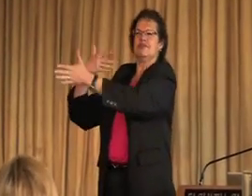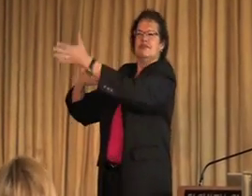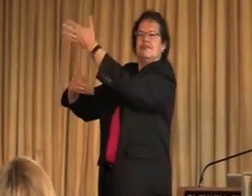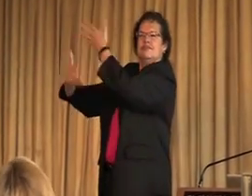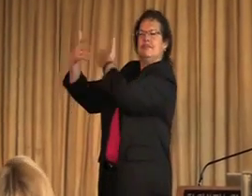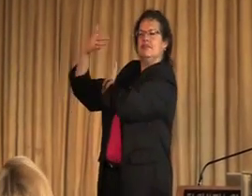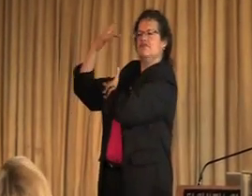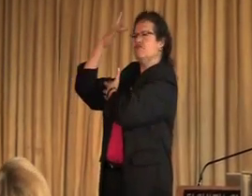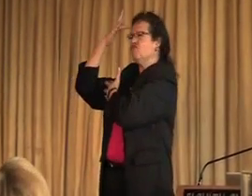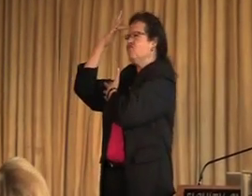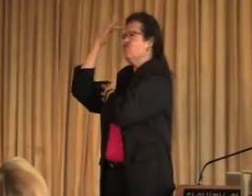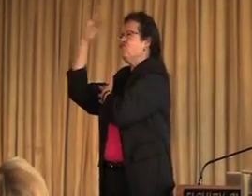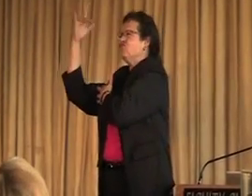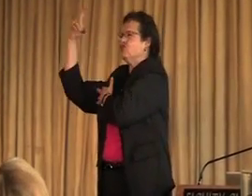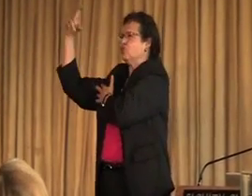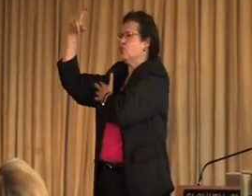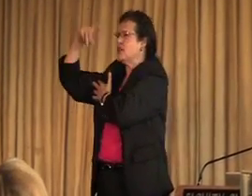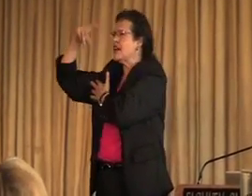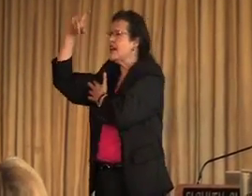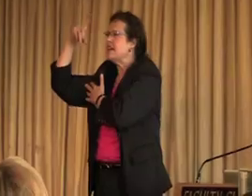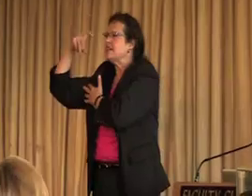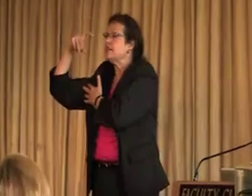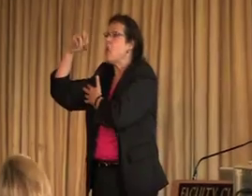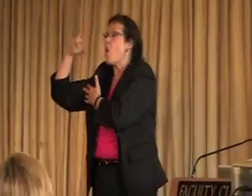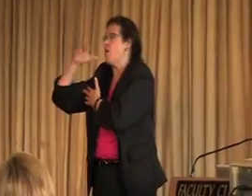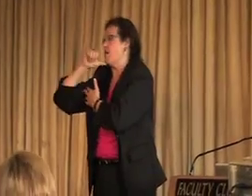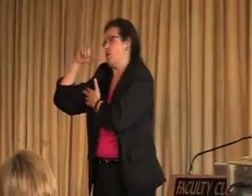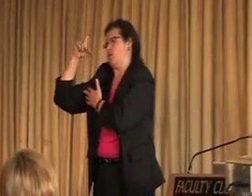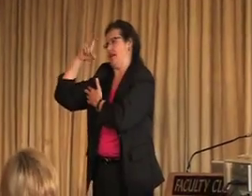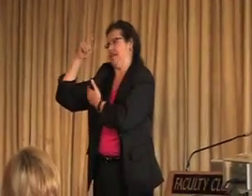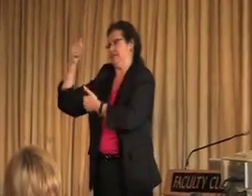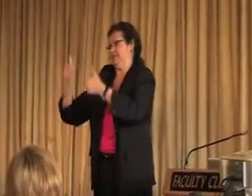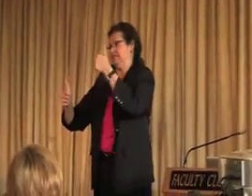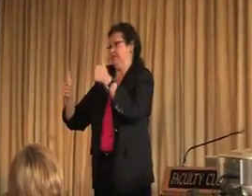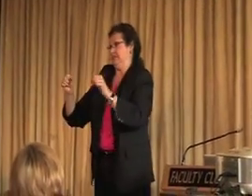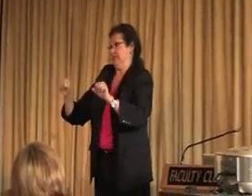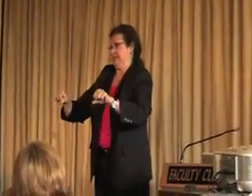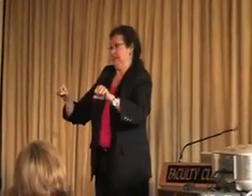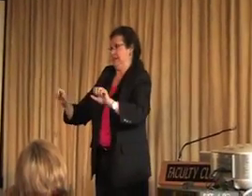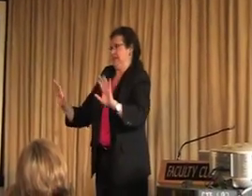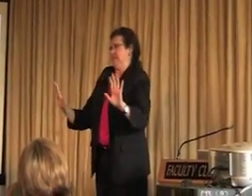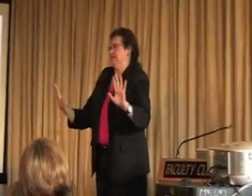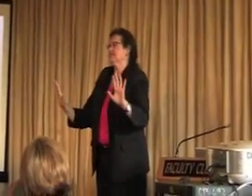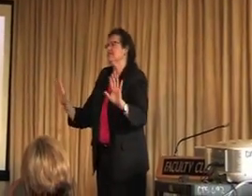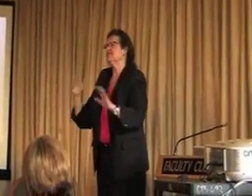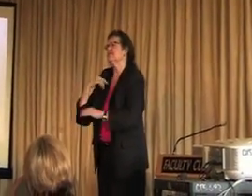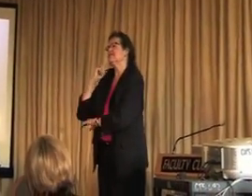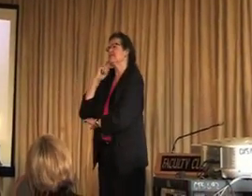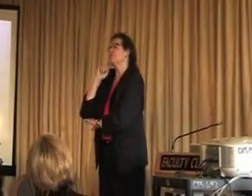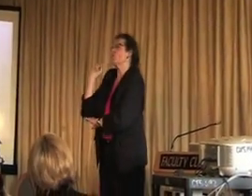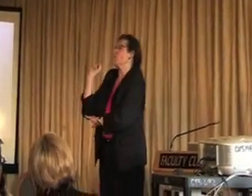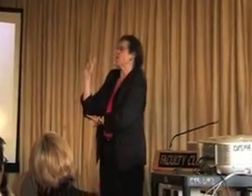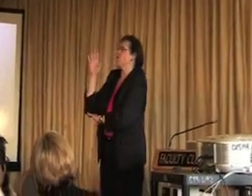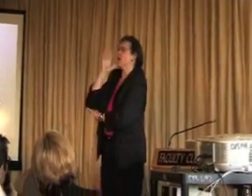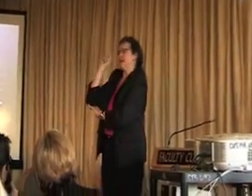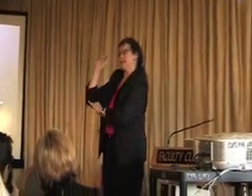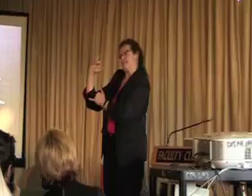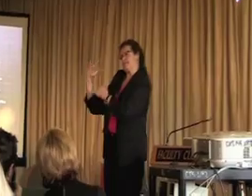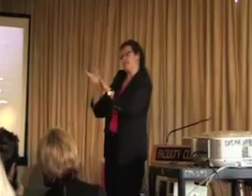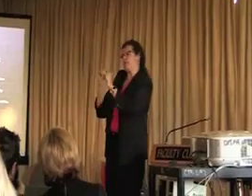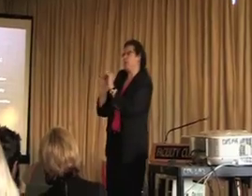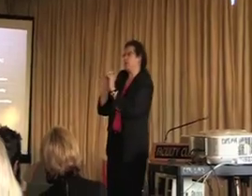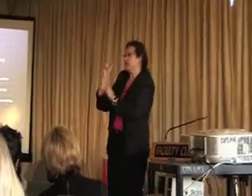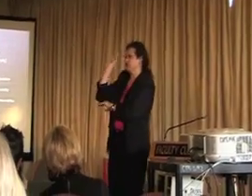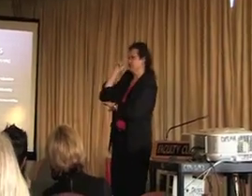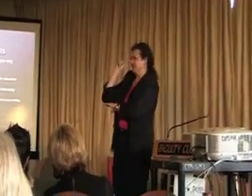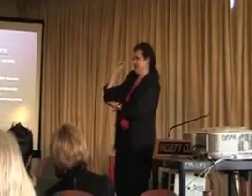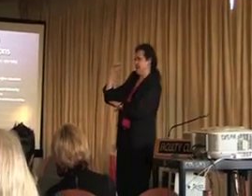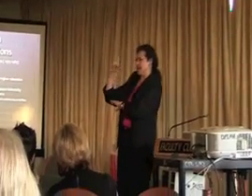When I think back, perhaps I was wise or maybe not wise. That's yet to be seen. But I want